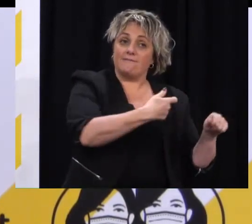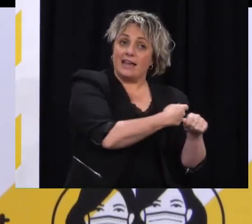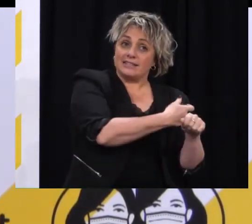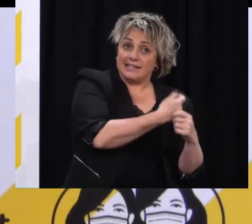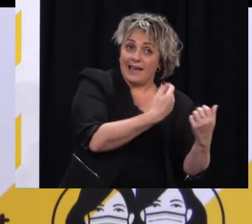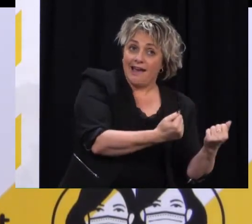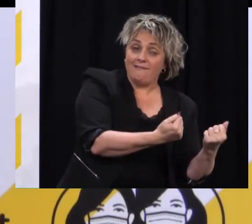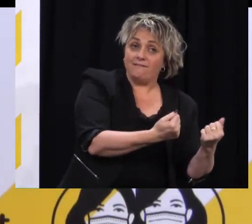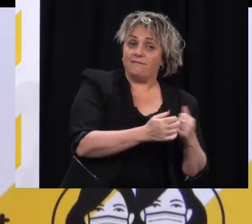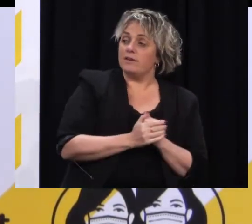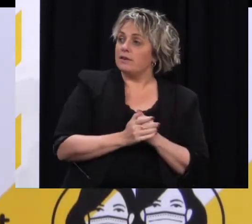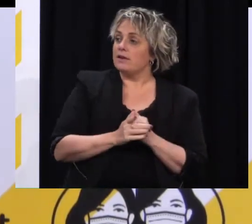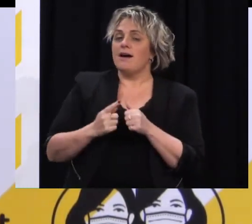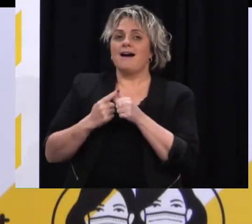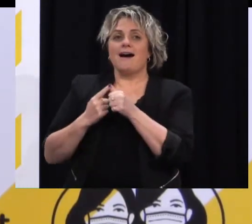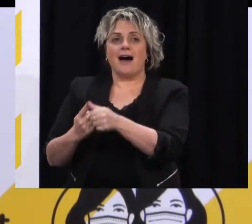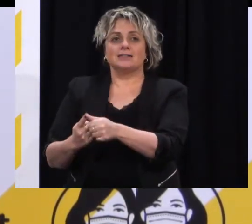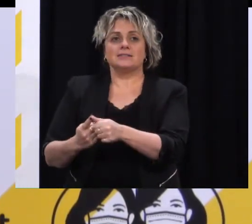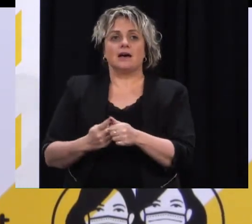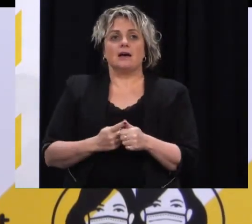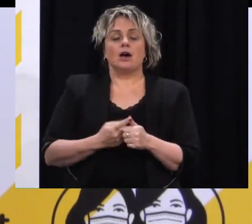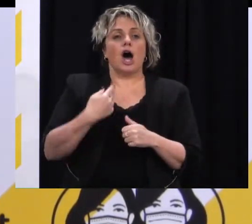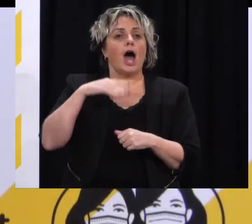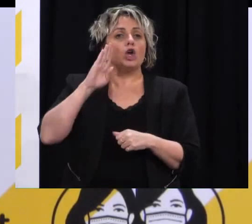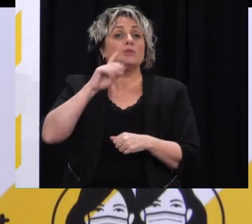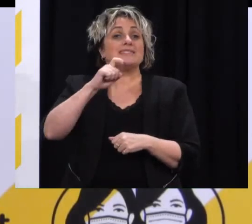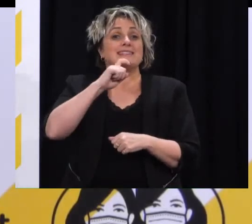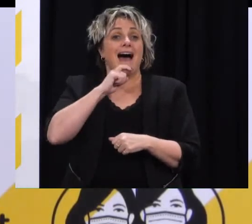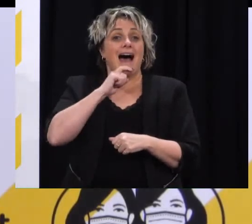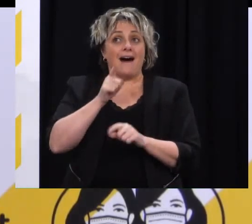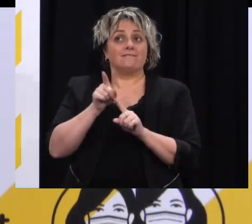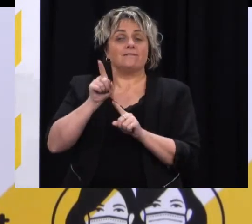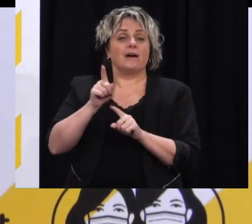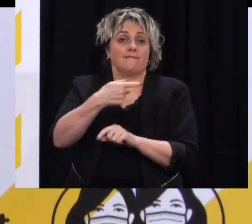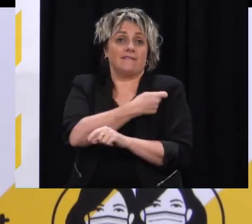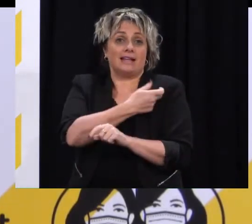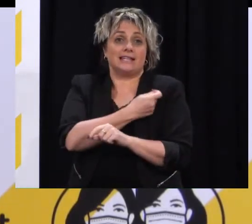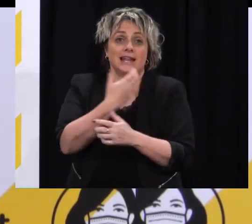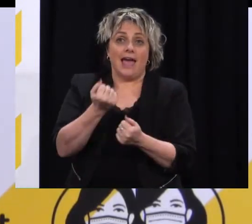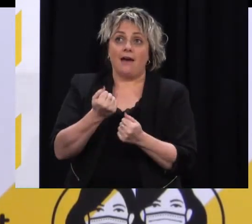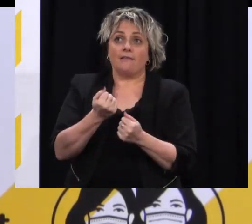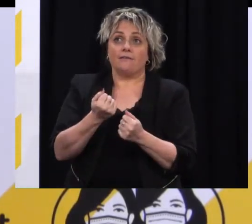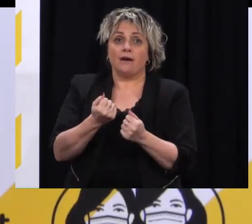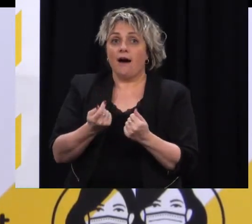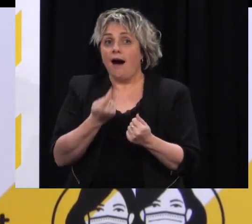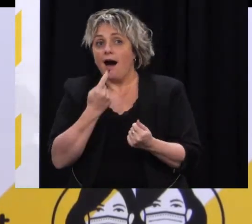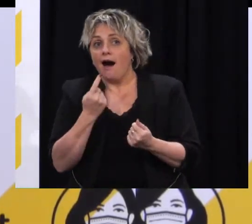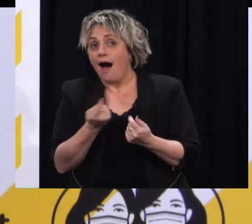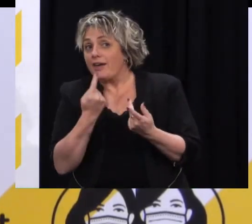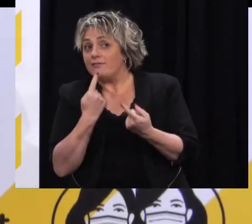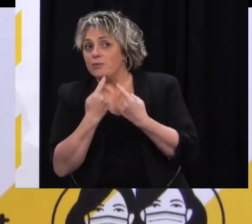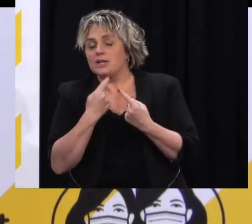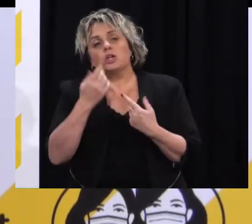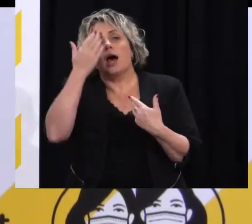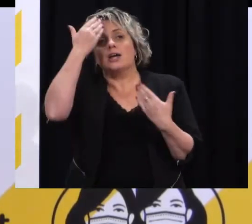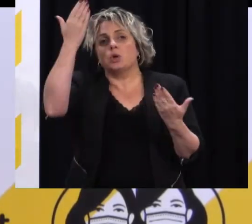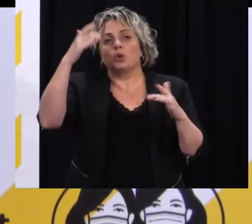they work in shifts. >> Are all the inmates vaccinated? >> I would needs to - obviously you've heard that the prison